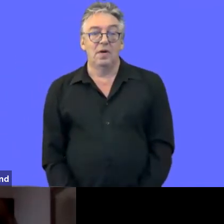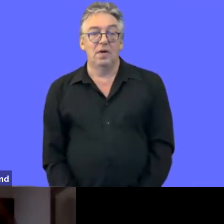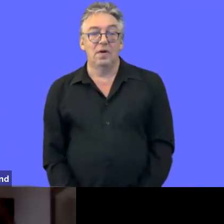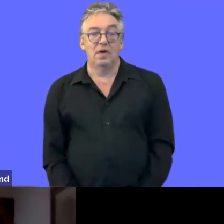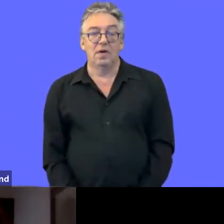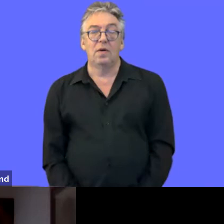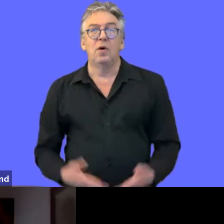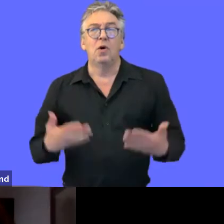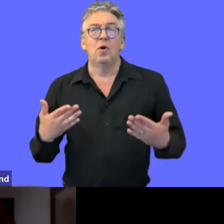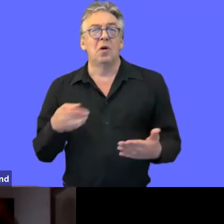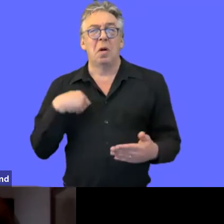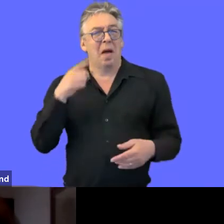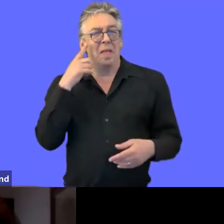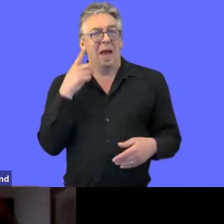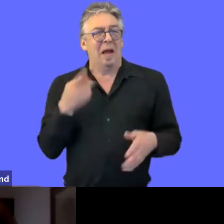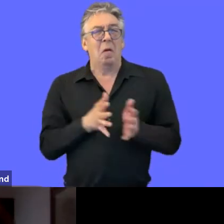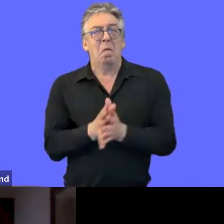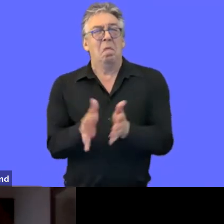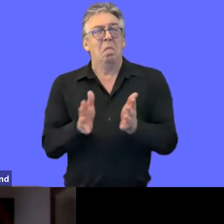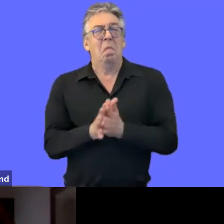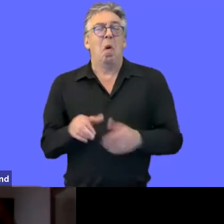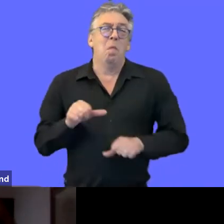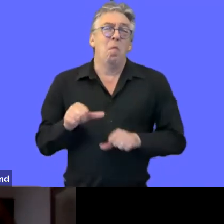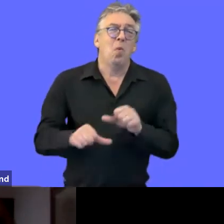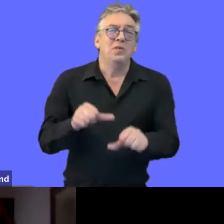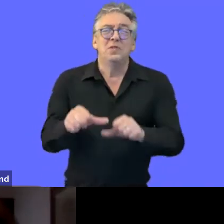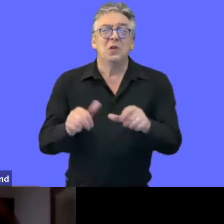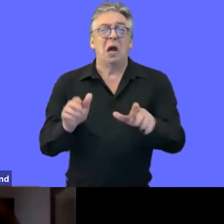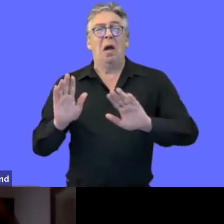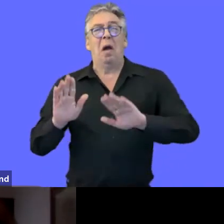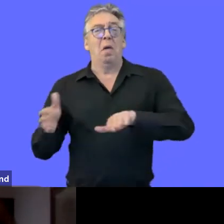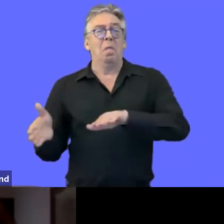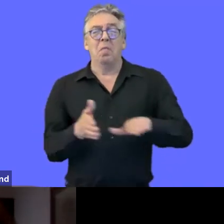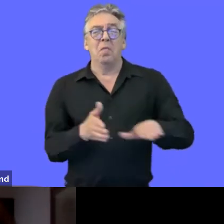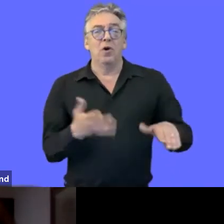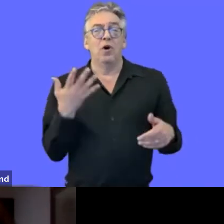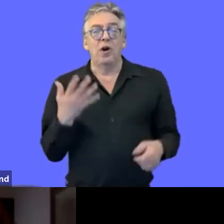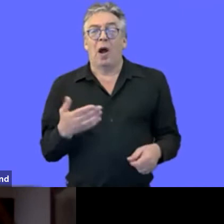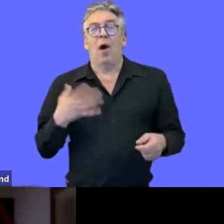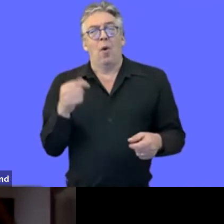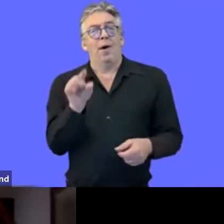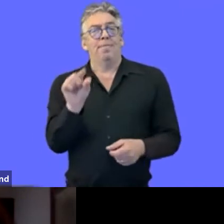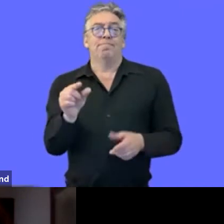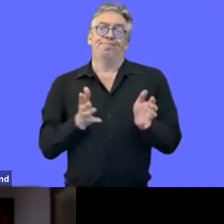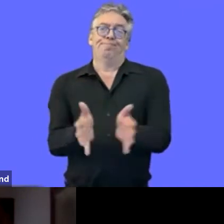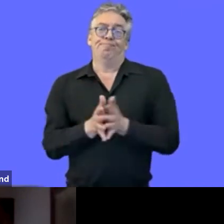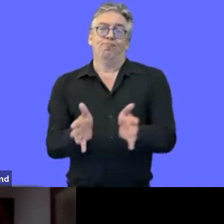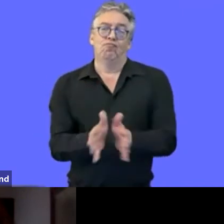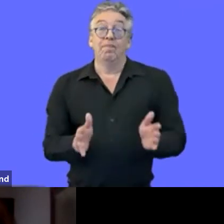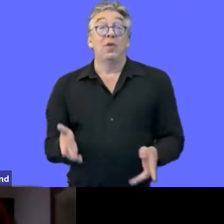and so I will jump straightaway and highlight a few cases concerning rights of women with disabilities as examples